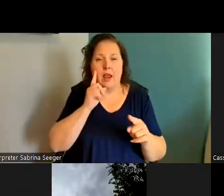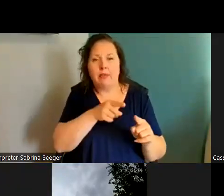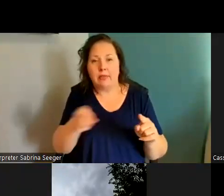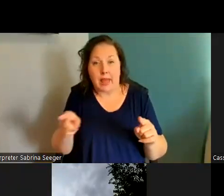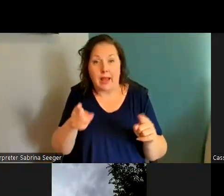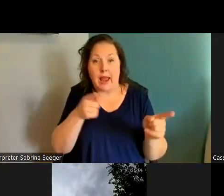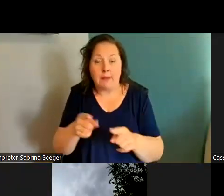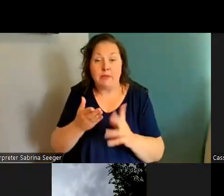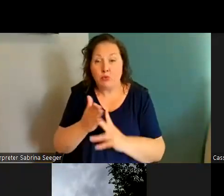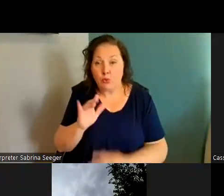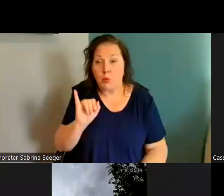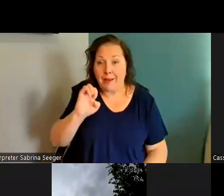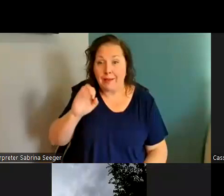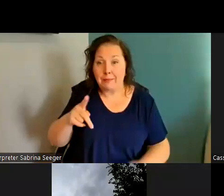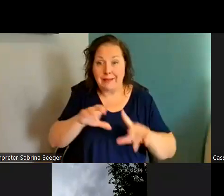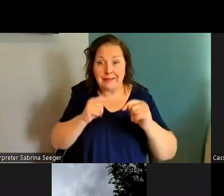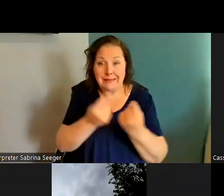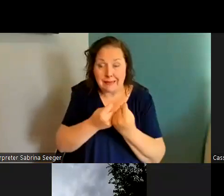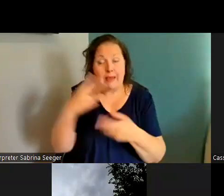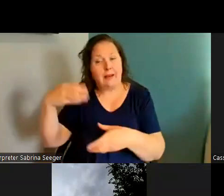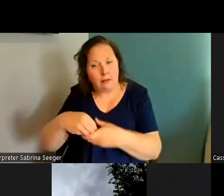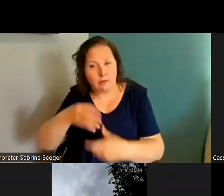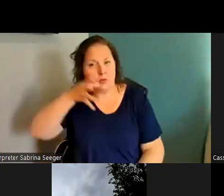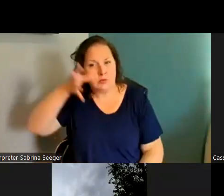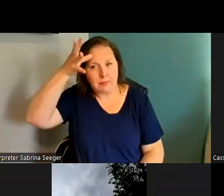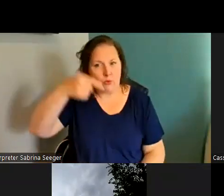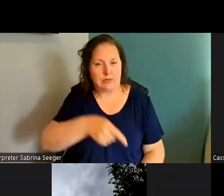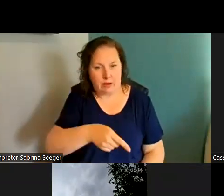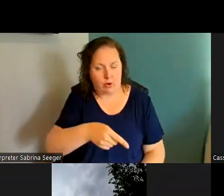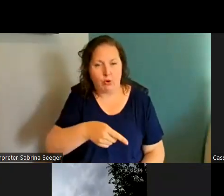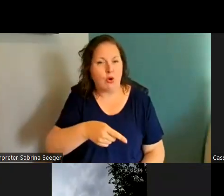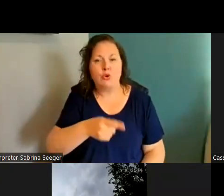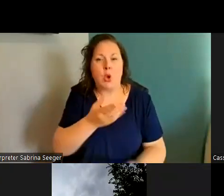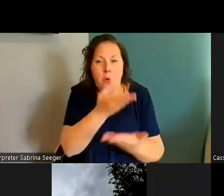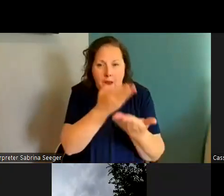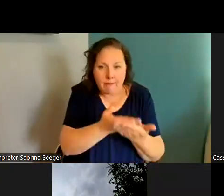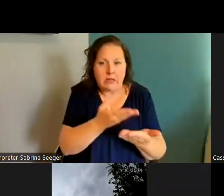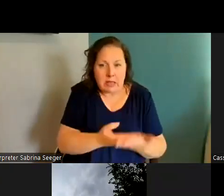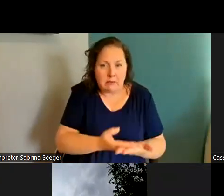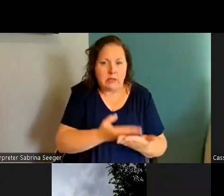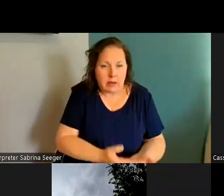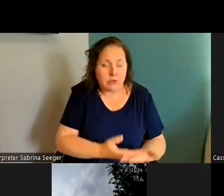IEP team, which includes parents. Those elements of evidence would be considered when we're looking